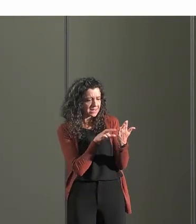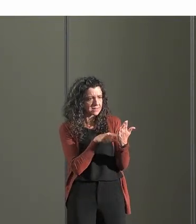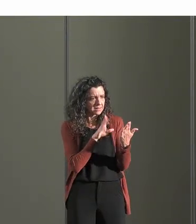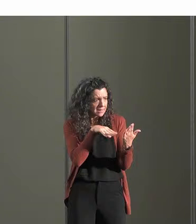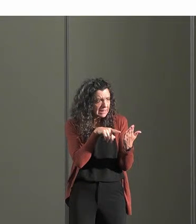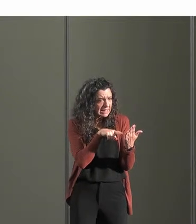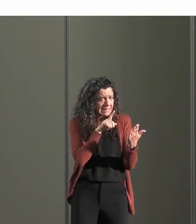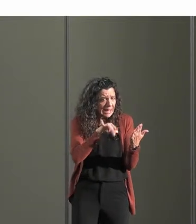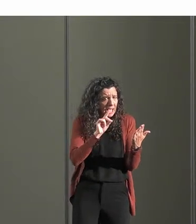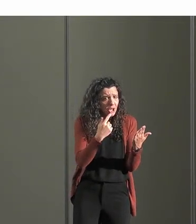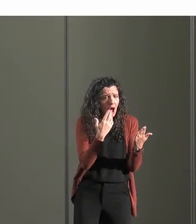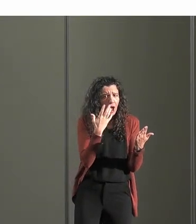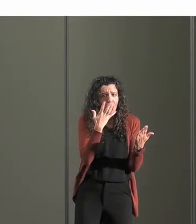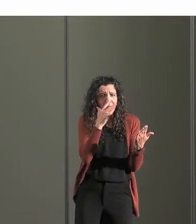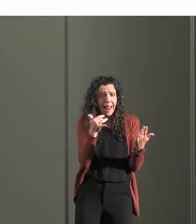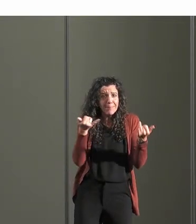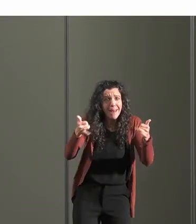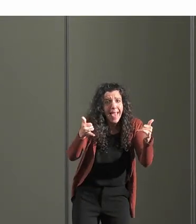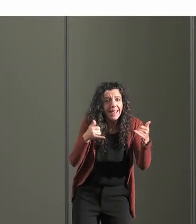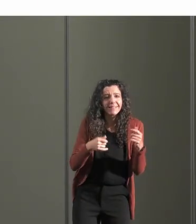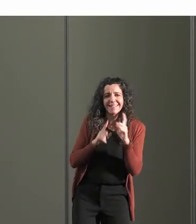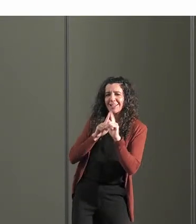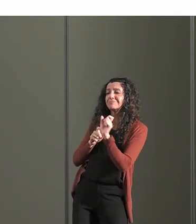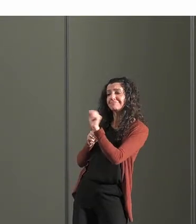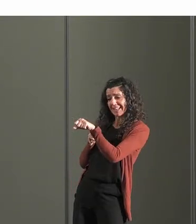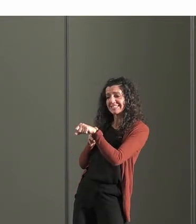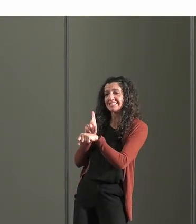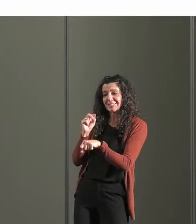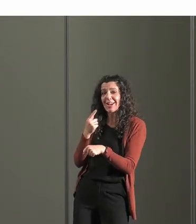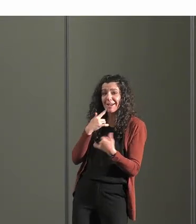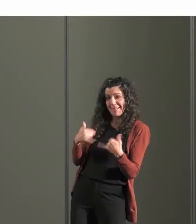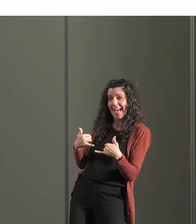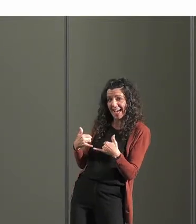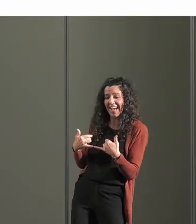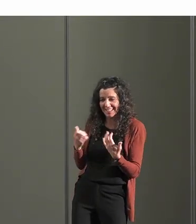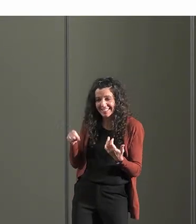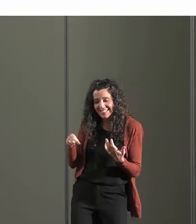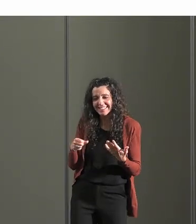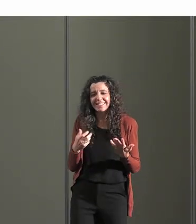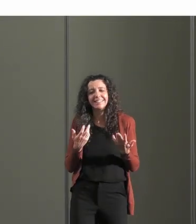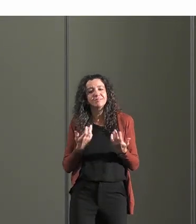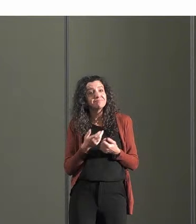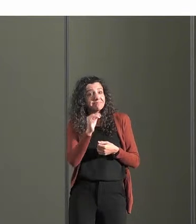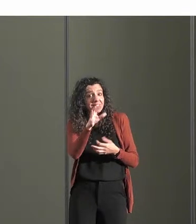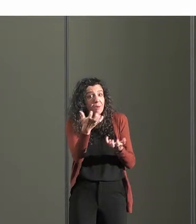have a gif on the screen with a dog on the beach chilling you could ask is the dog looking playful the answer is yes the